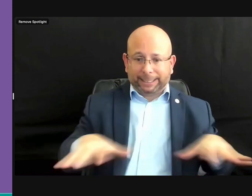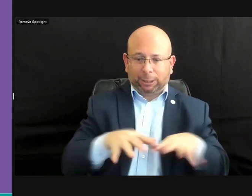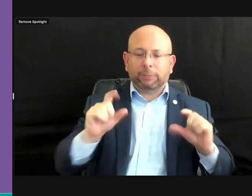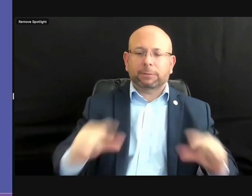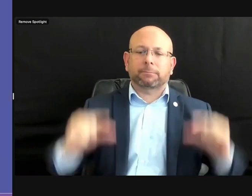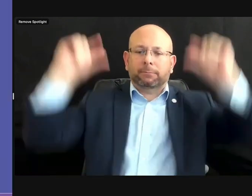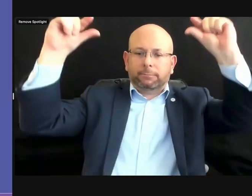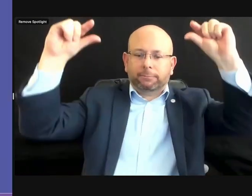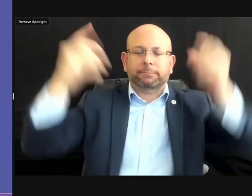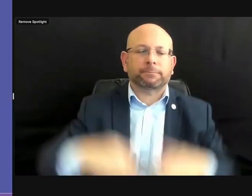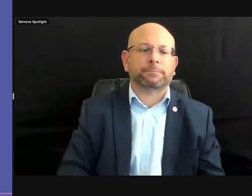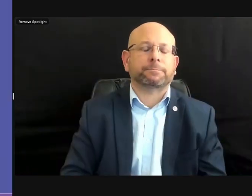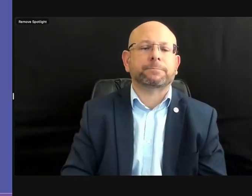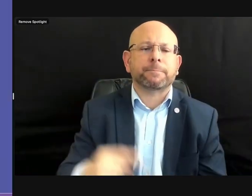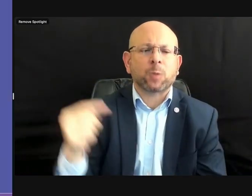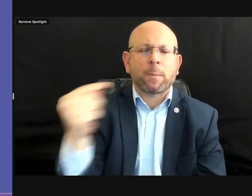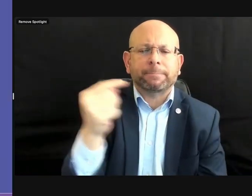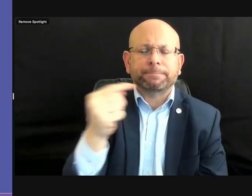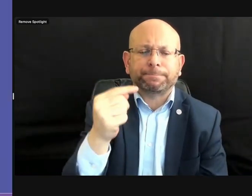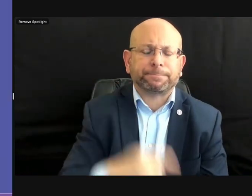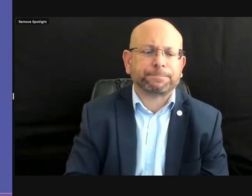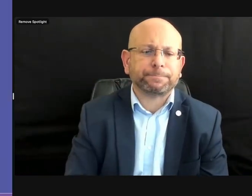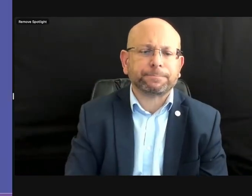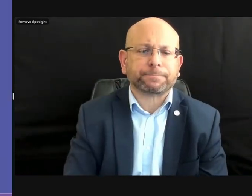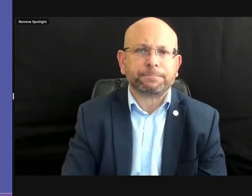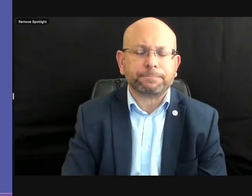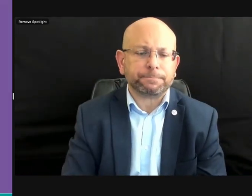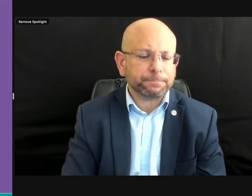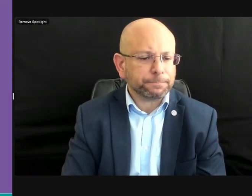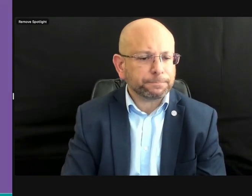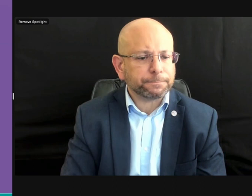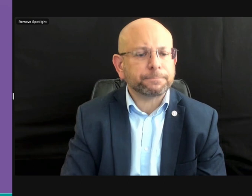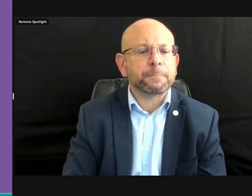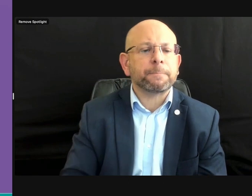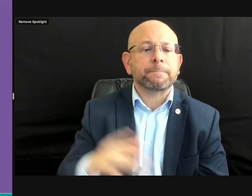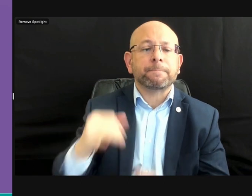going on at the bottom of the screen, that the captions should be at the top of the screen. Go back a slide.